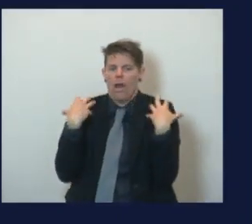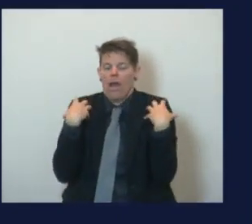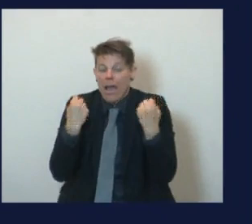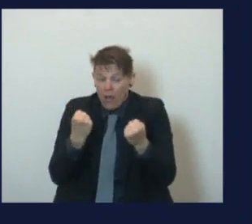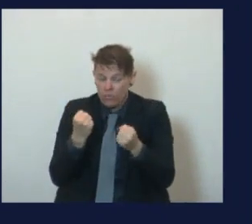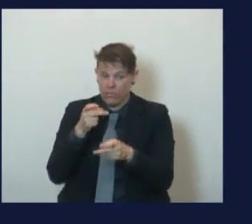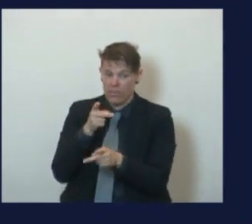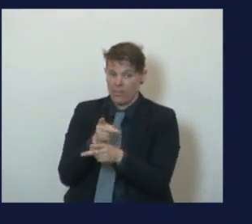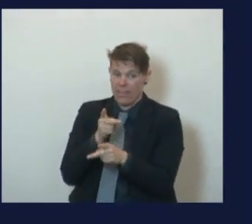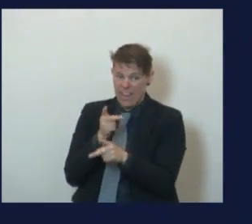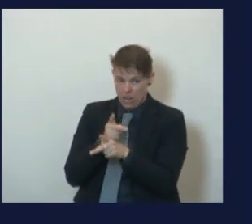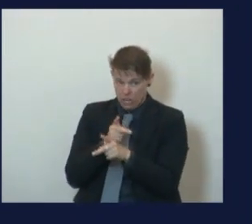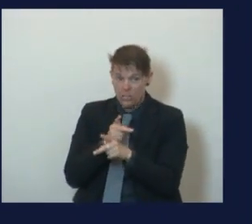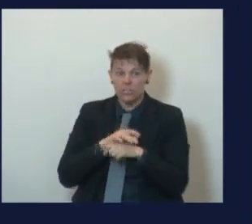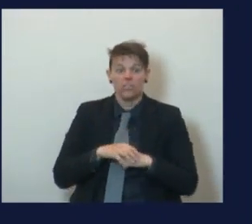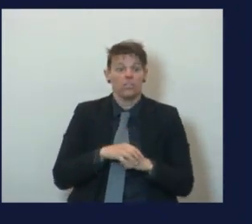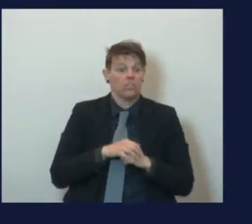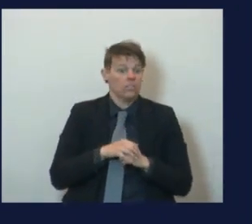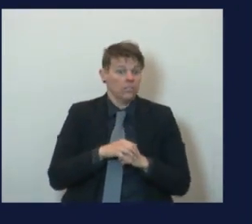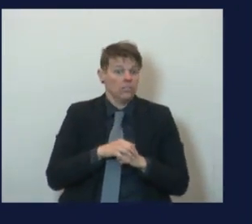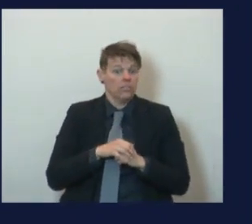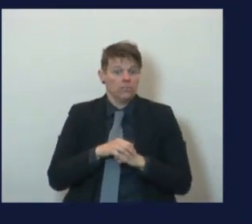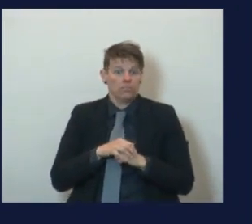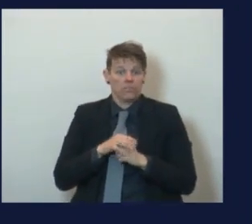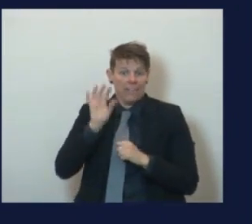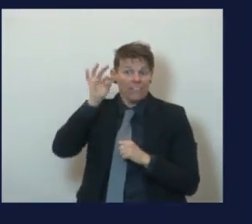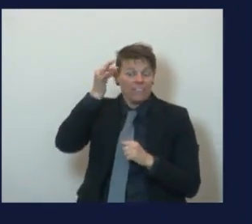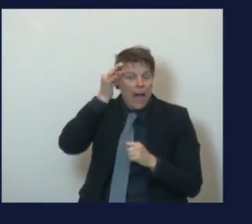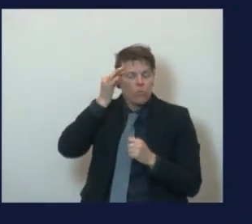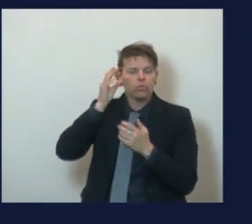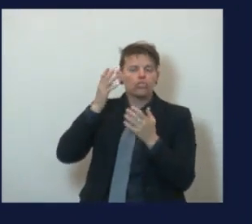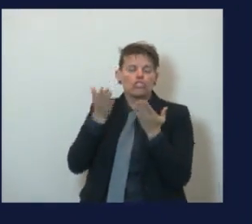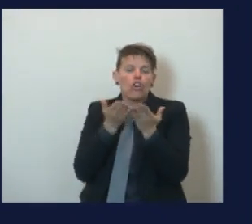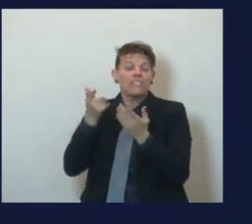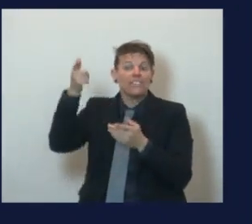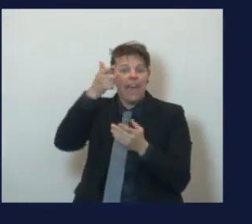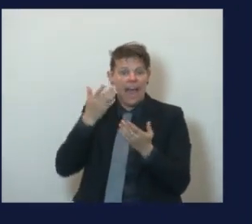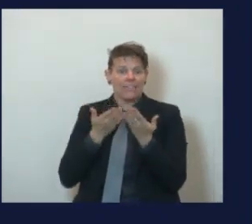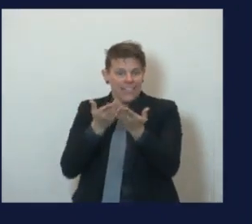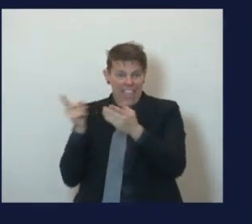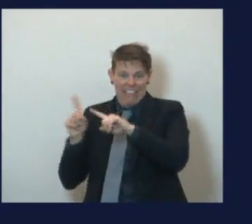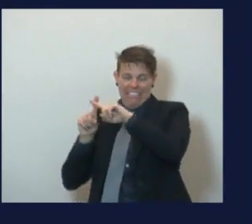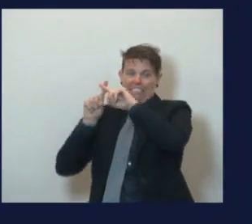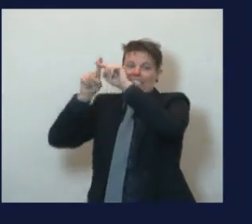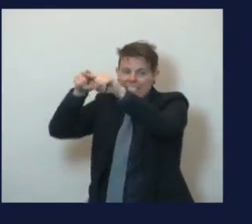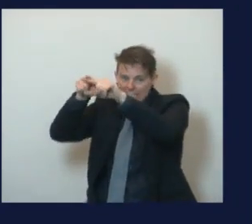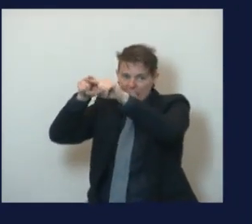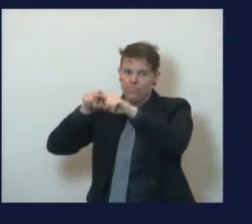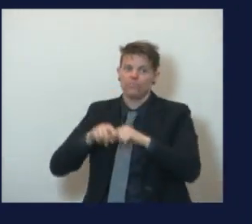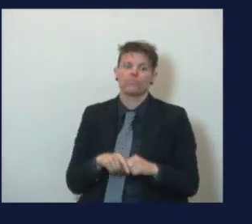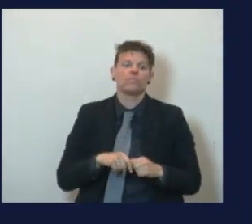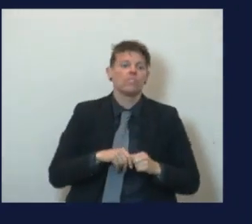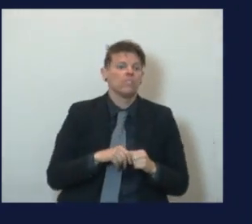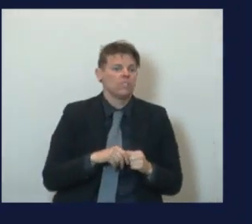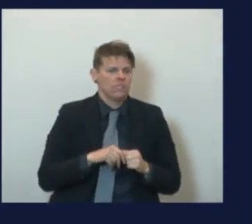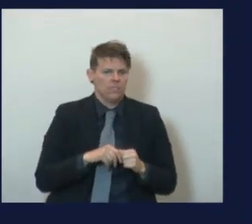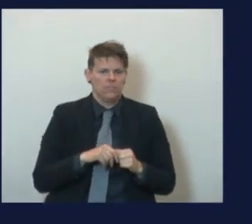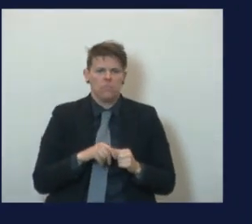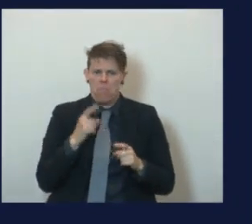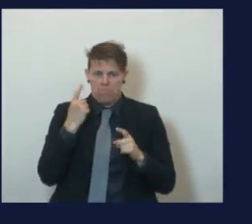HE’S NEVER BEEN MET THAT. AS THEY DO NOT HAVE SUFFICIENT ACCESS TO HEALTHCARE AND FEDERAL.